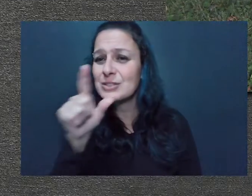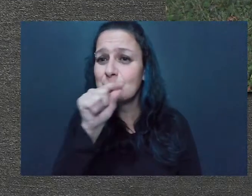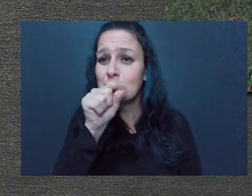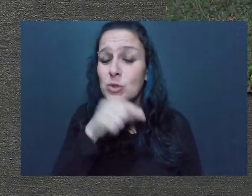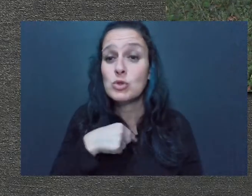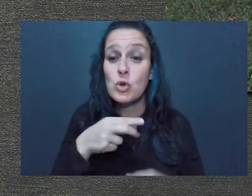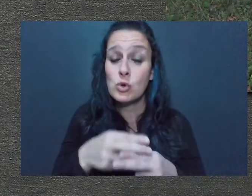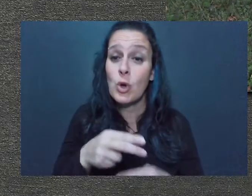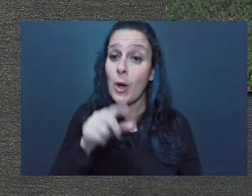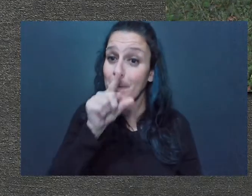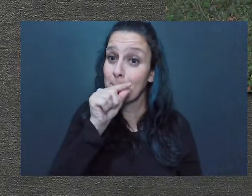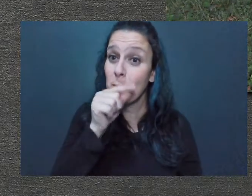is birdwatching.